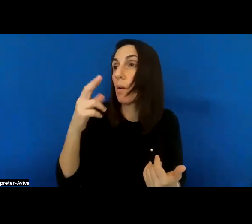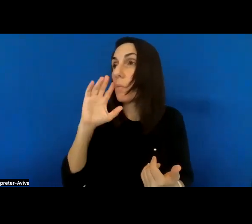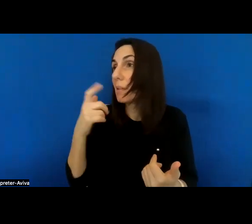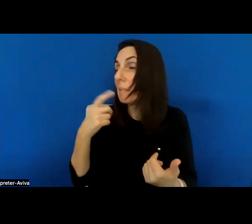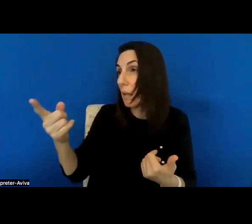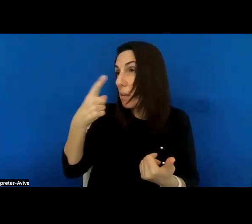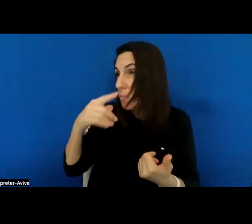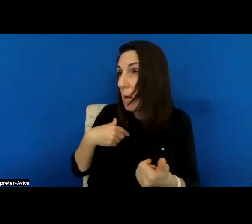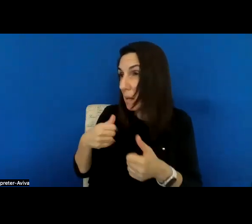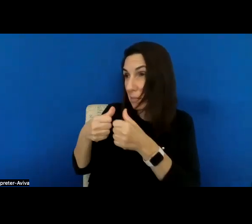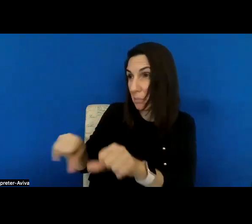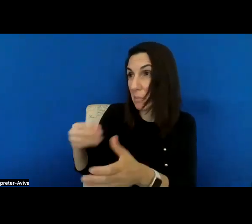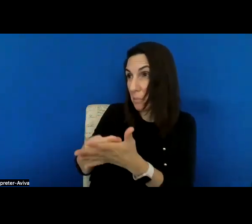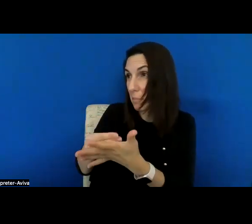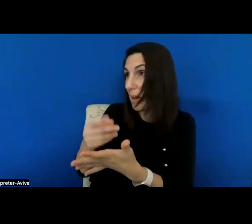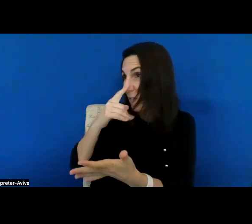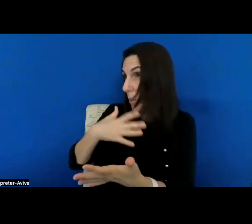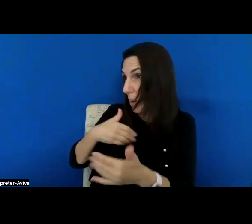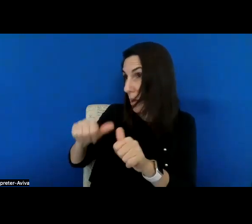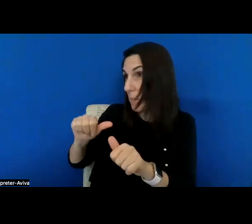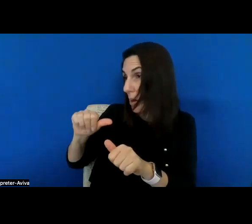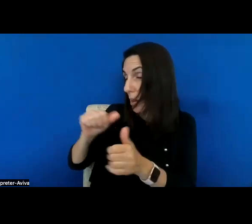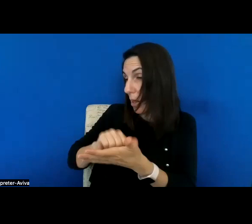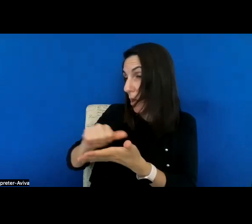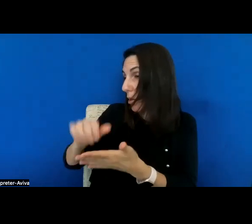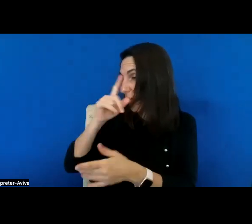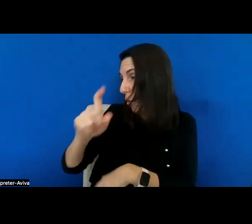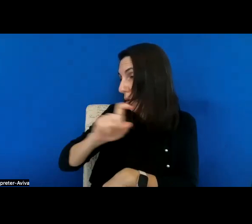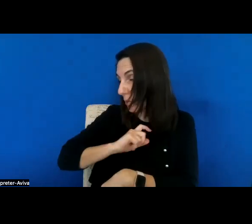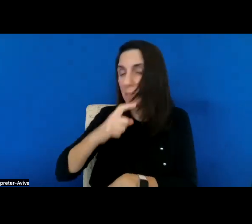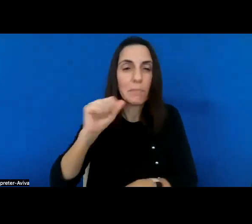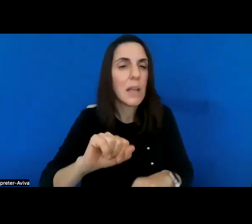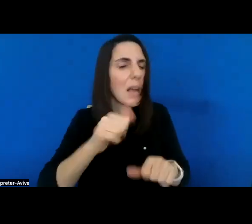11:38:39 Excuse me into his able account. So friends, family, acquaintances, organizations,